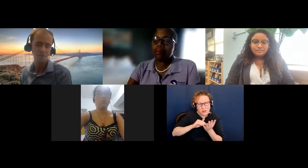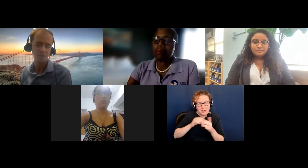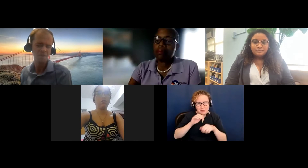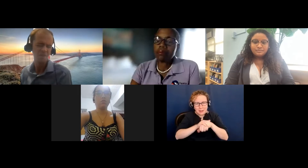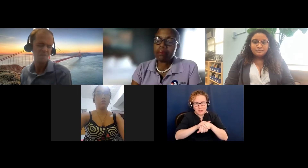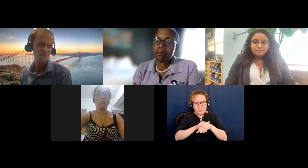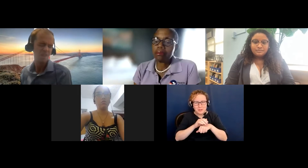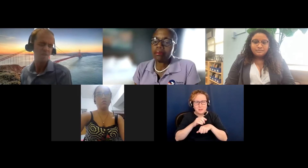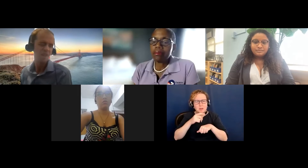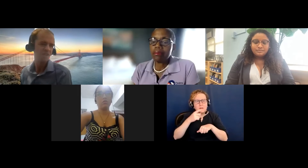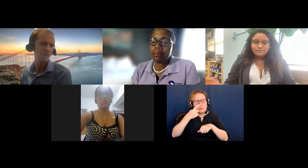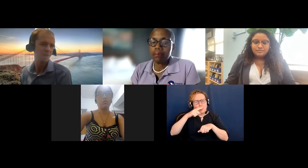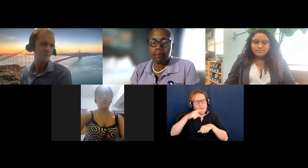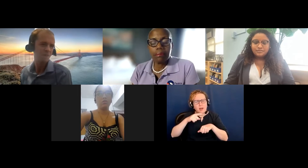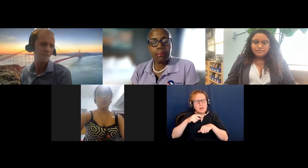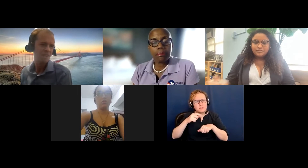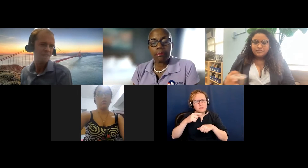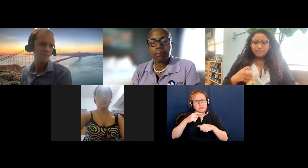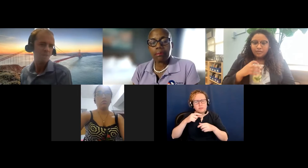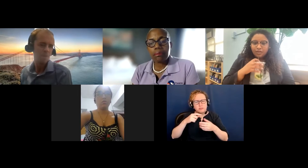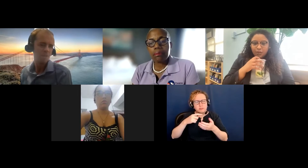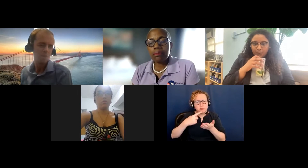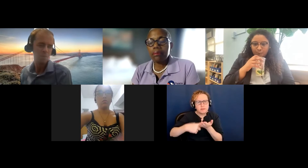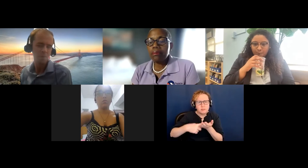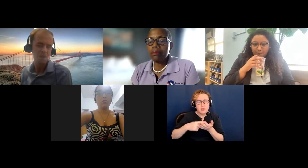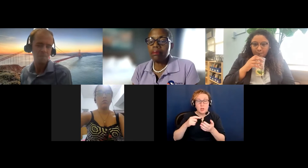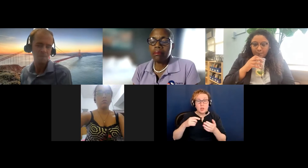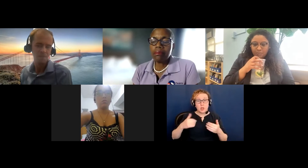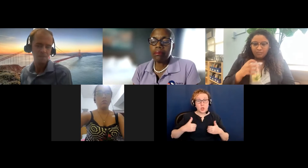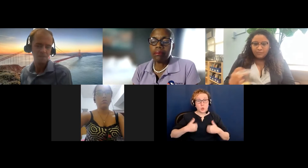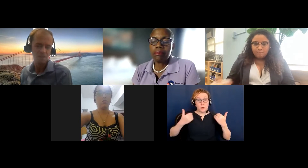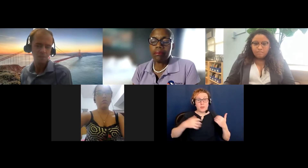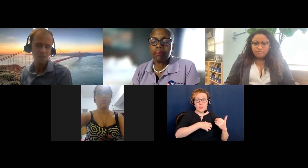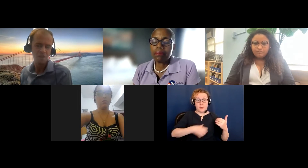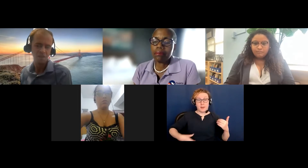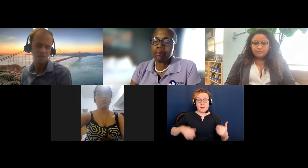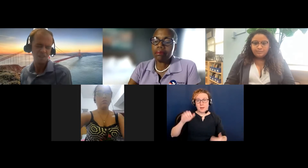Could you go into how did you discover the Youth Ambassador Program in the beginning, and how did